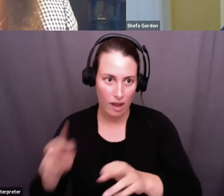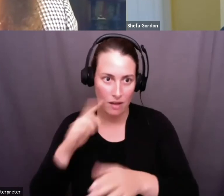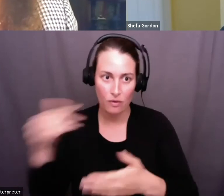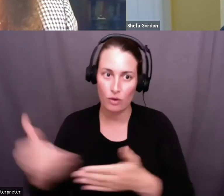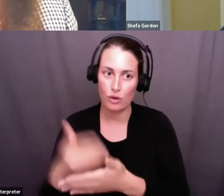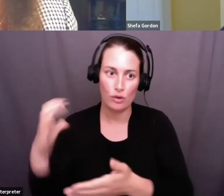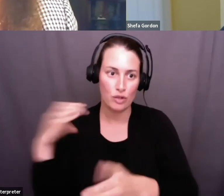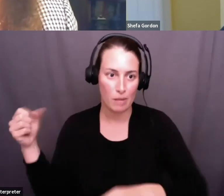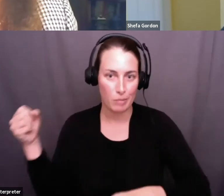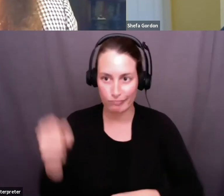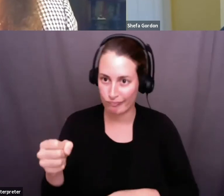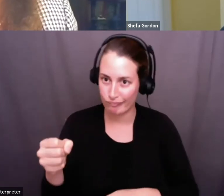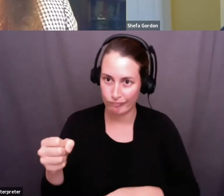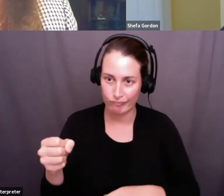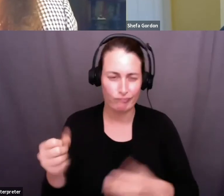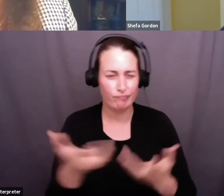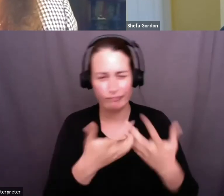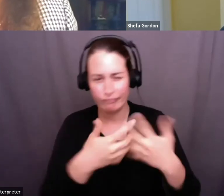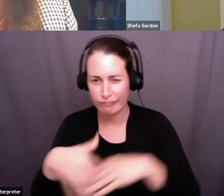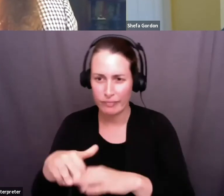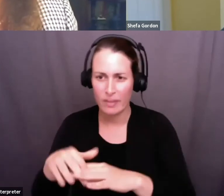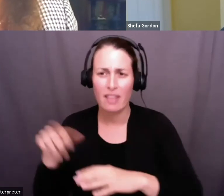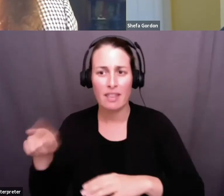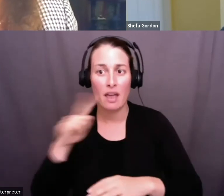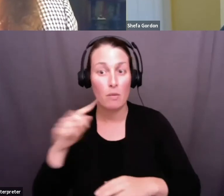going to really appreciate all of the work that has been done. They’re going to have